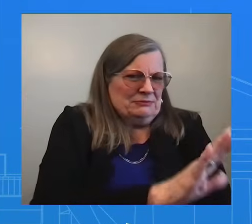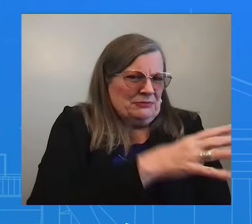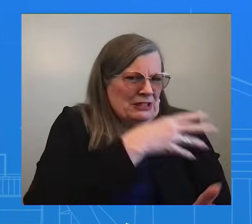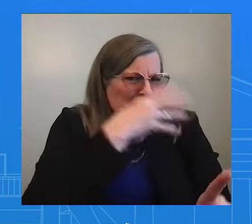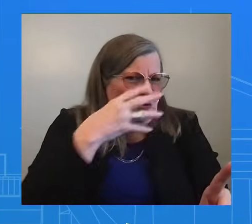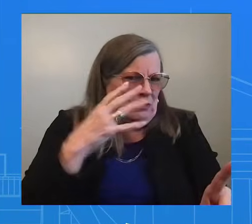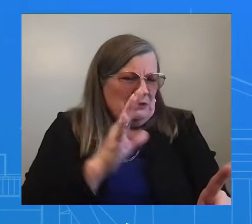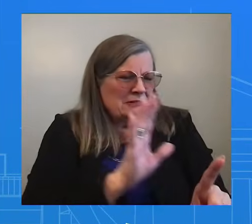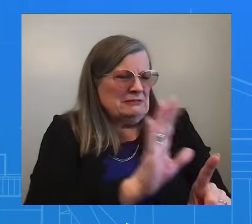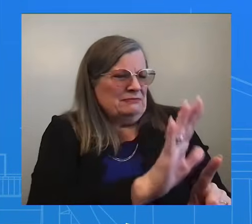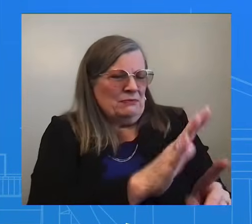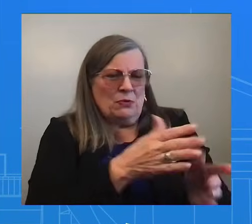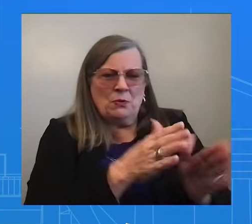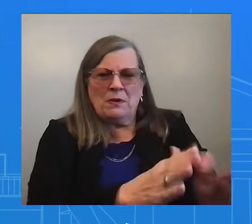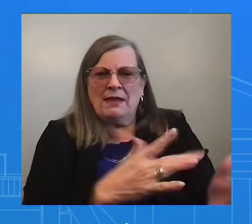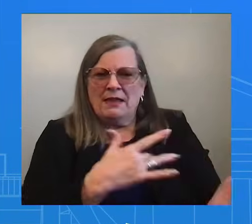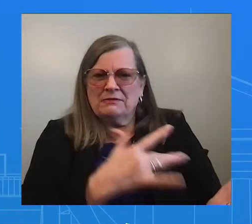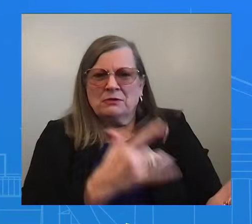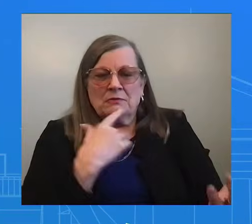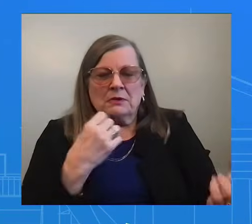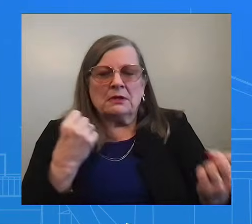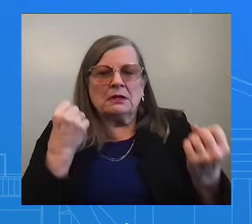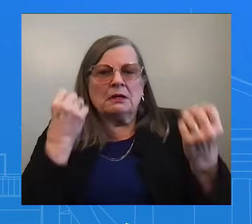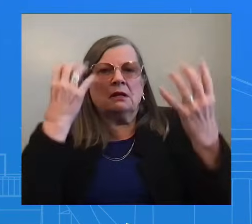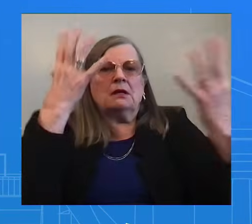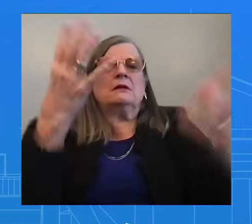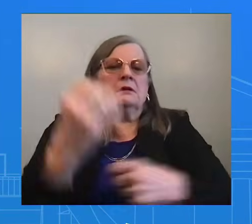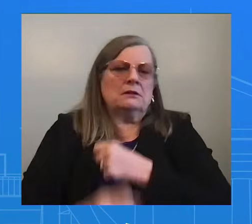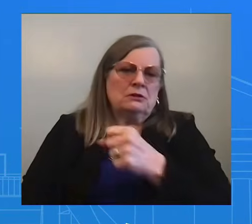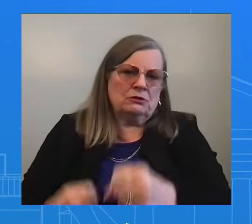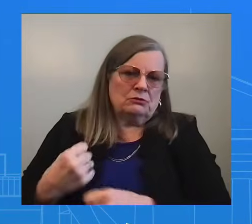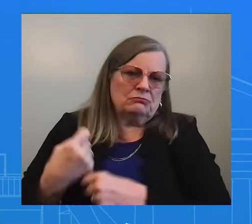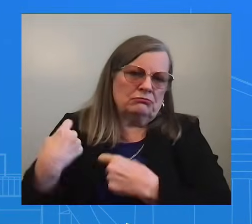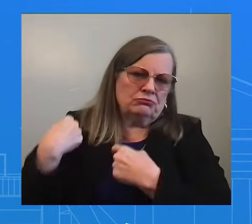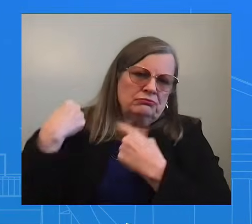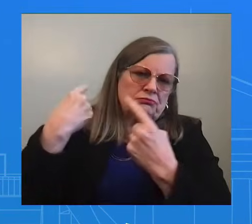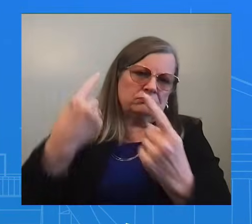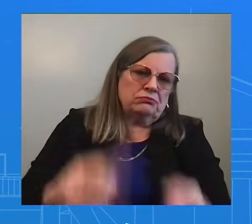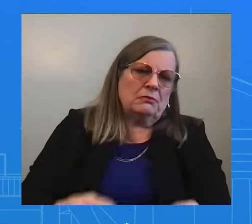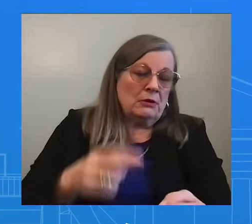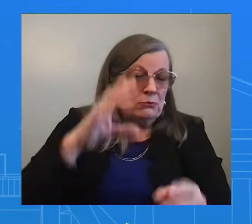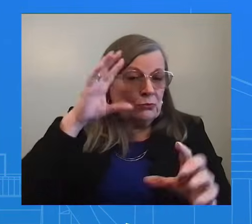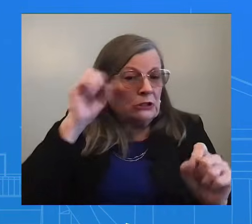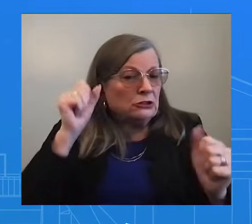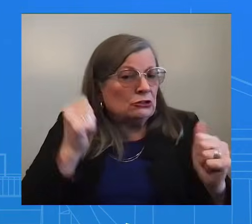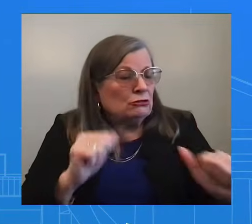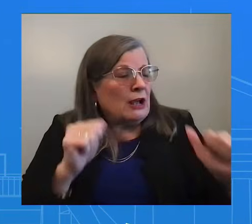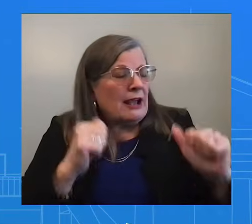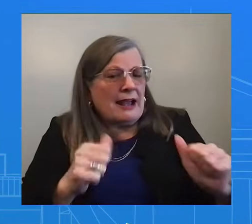to try to do more. That's why we have the comprehensive immigration policy legislation that the President put forth on day one.